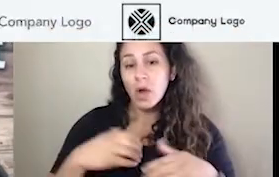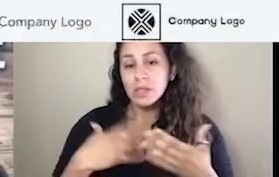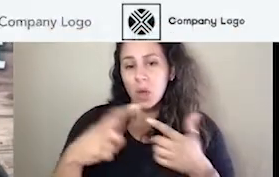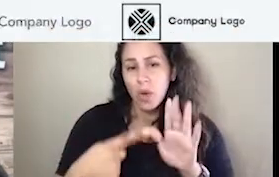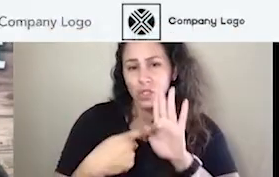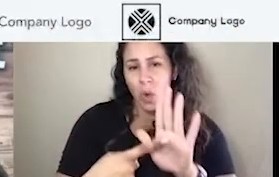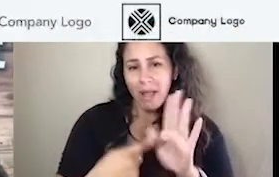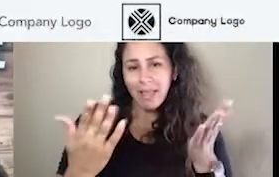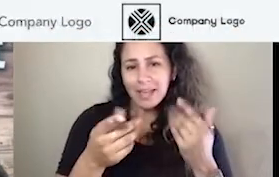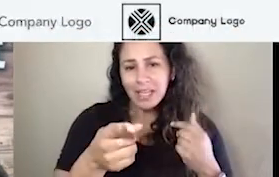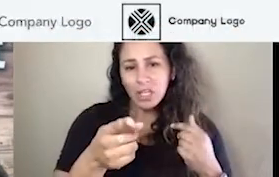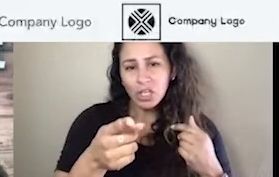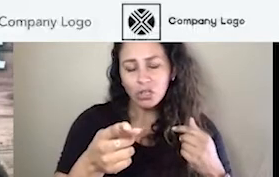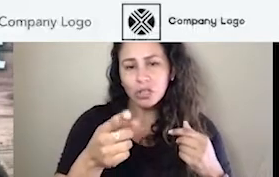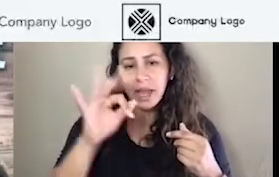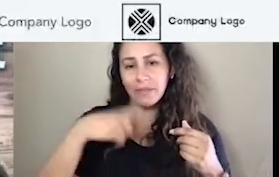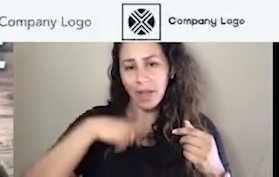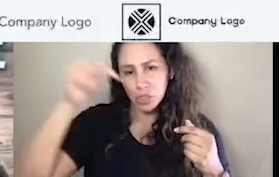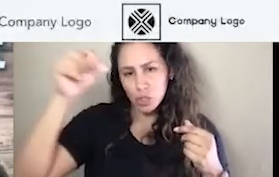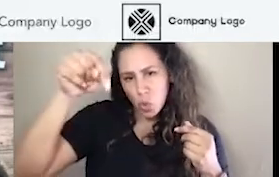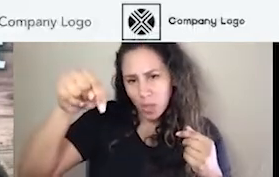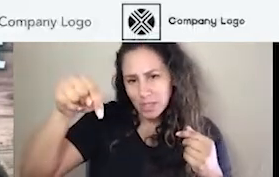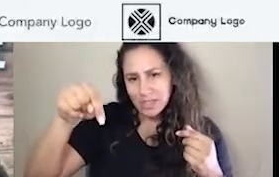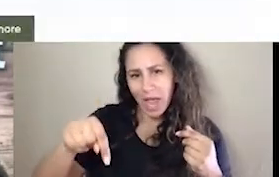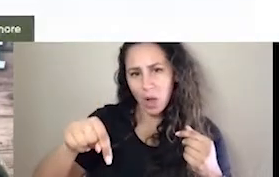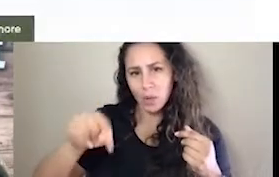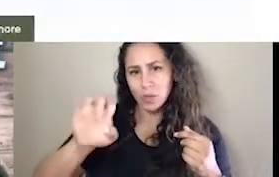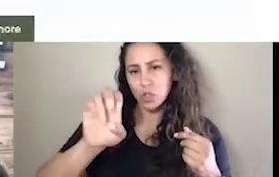I SCROLL DOWN AND EDIT ANY IMAGES HERE.